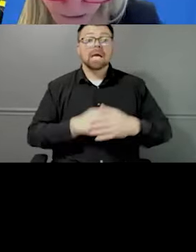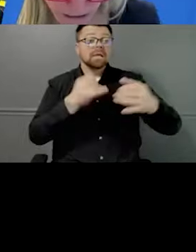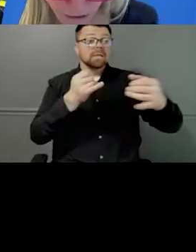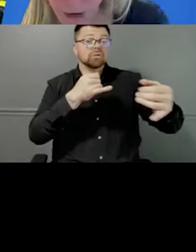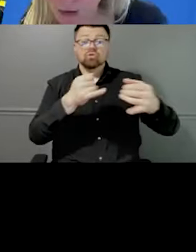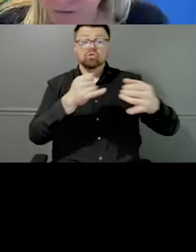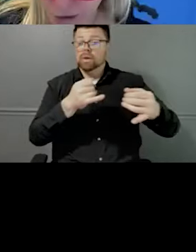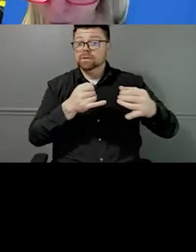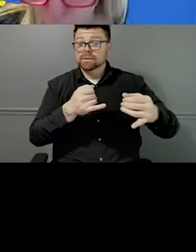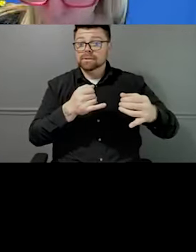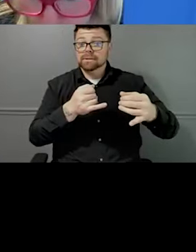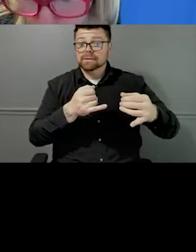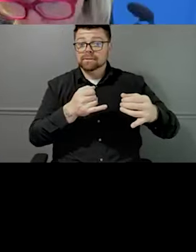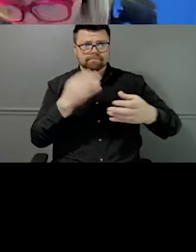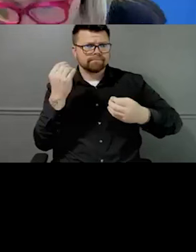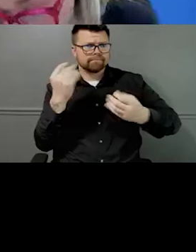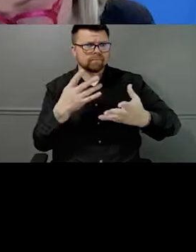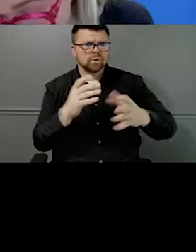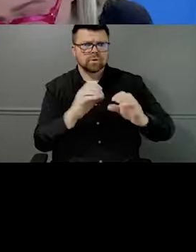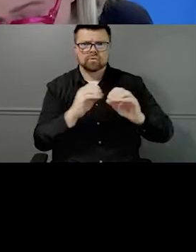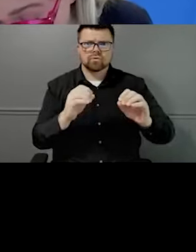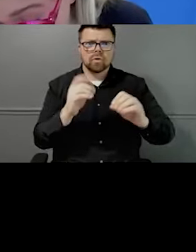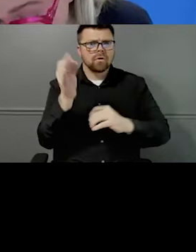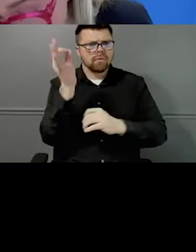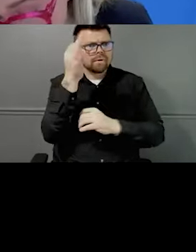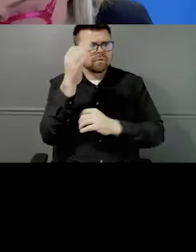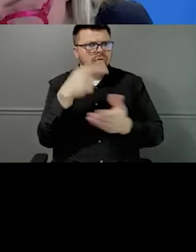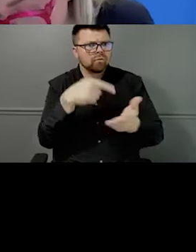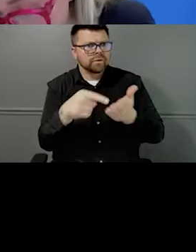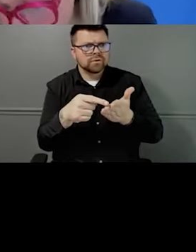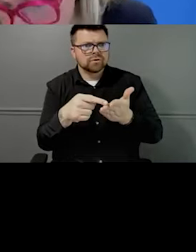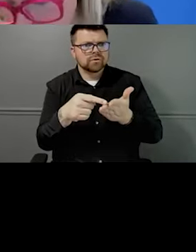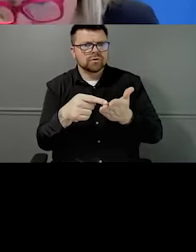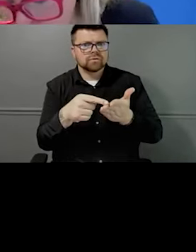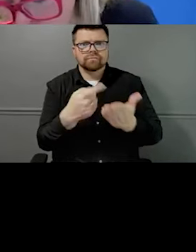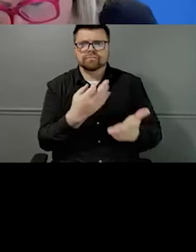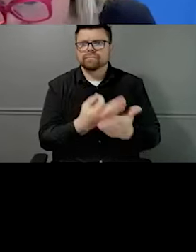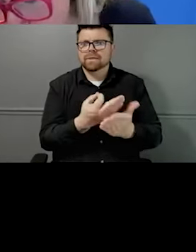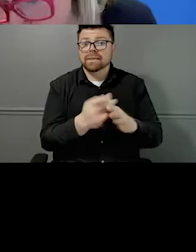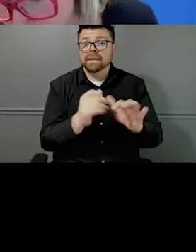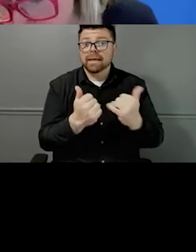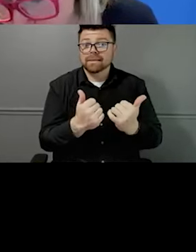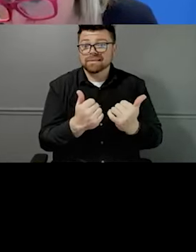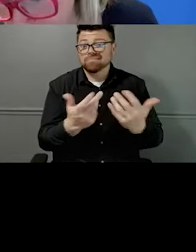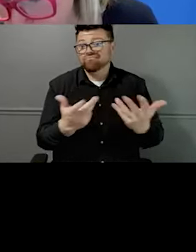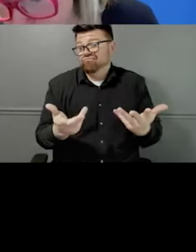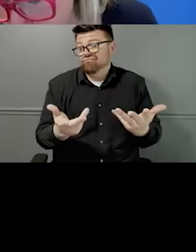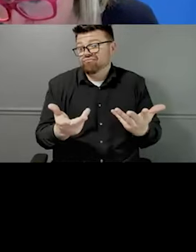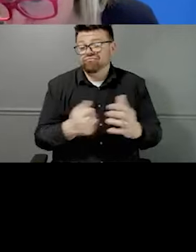say no federal research funding agencies may elect to specify other types